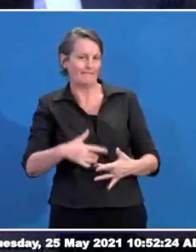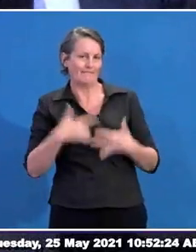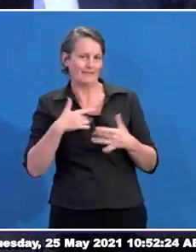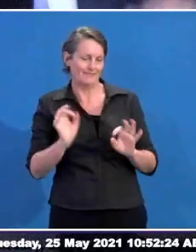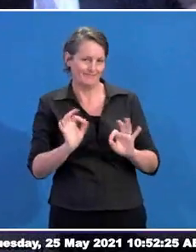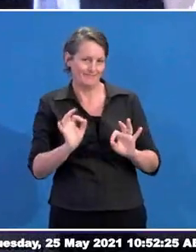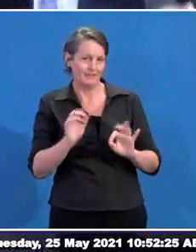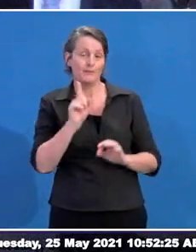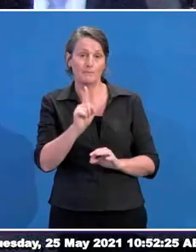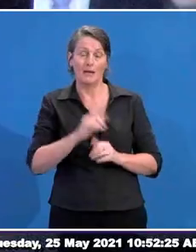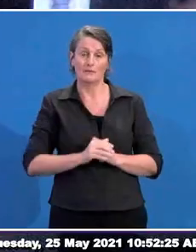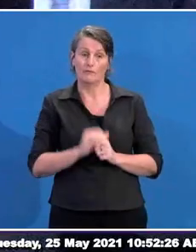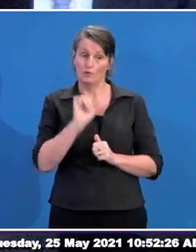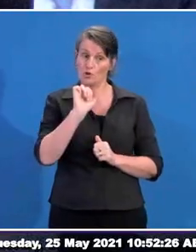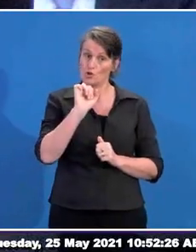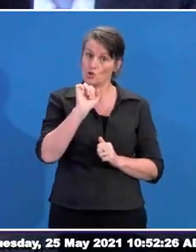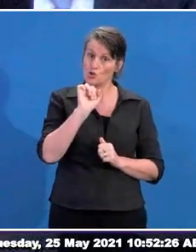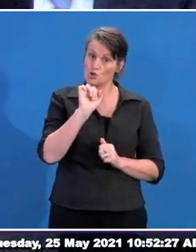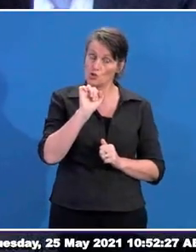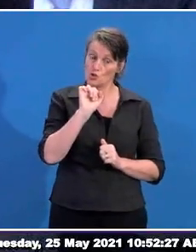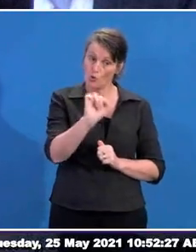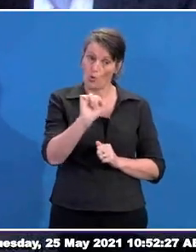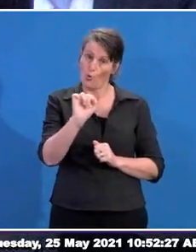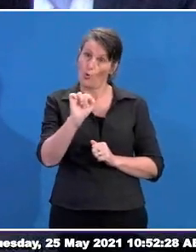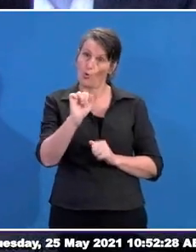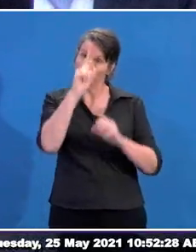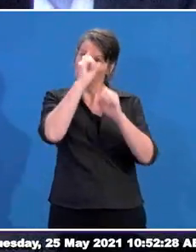But from your perspective, in terms of what you have seen,